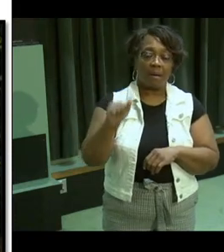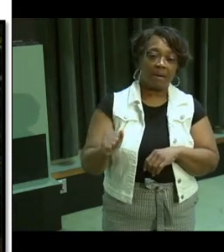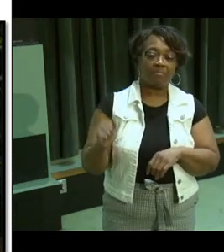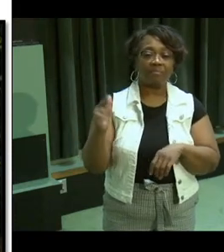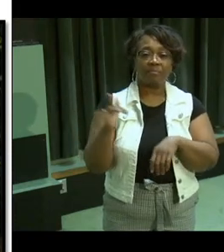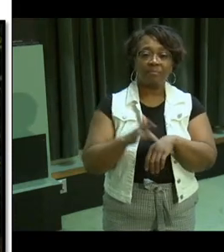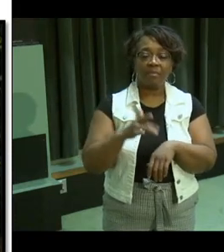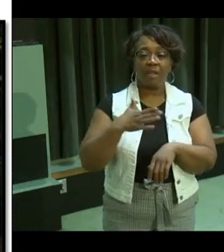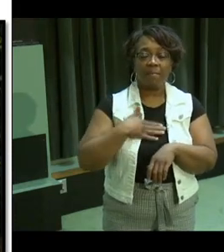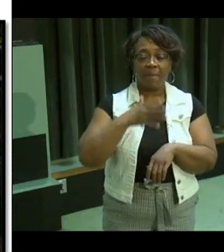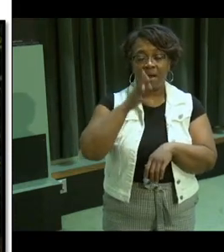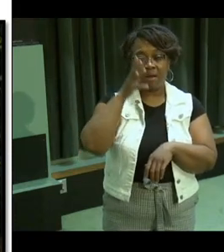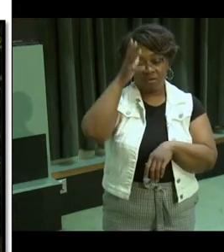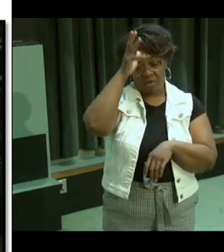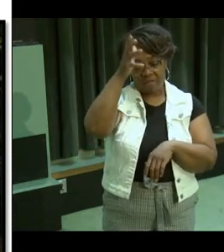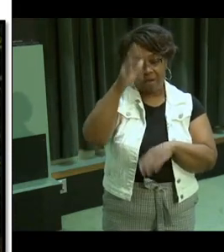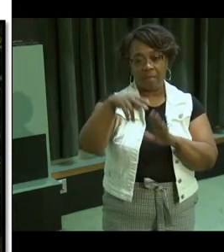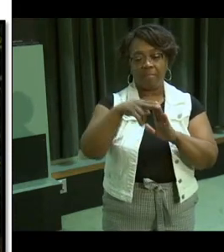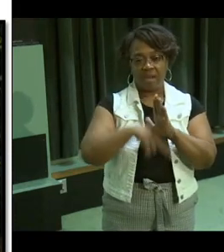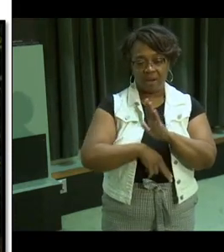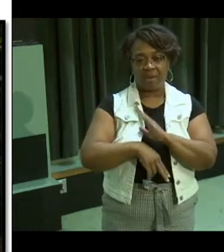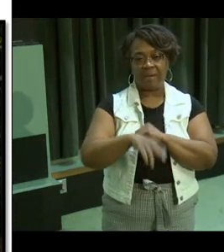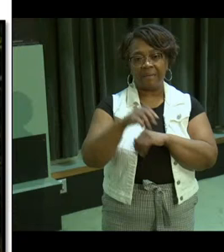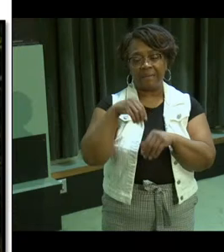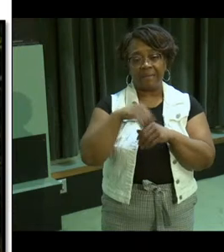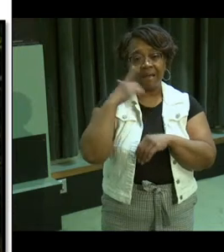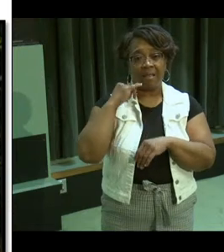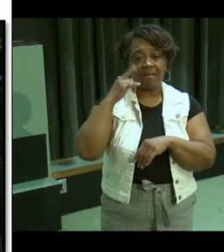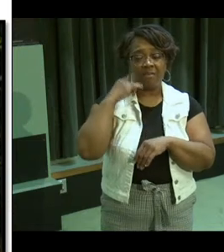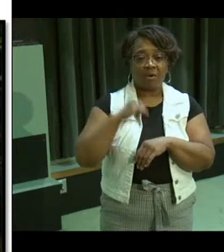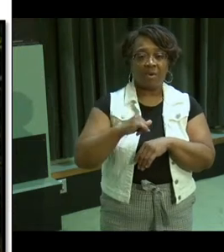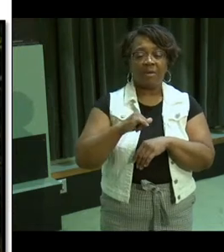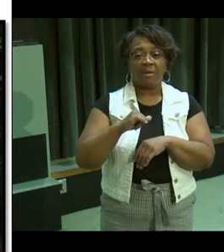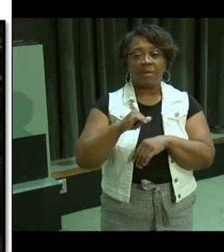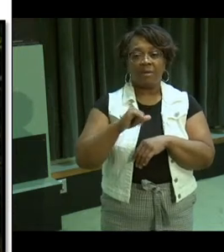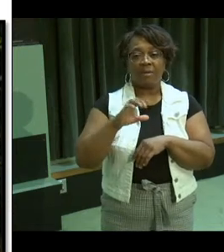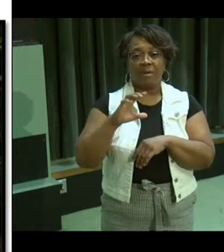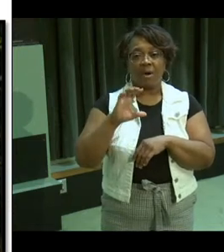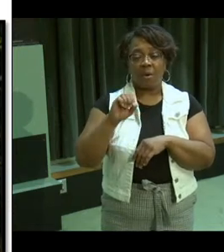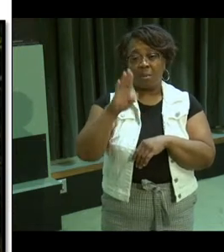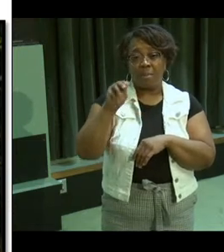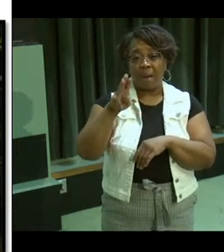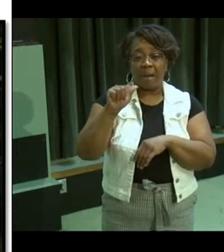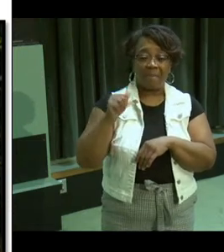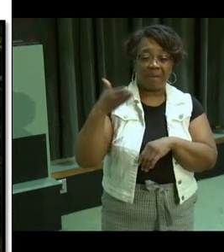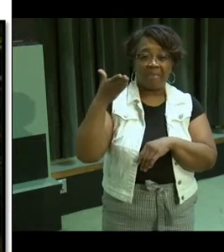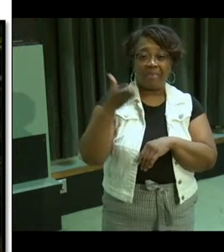where my grandfather's buried up in Keene, California, and he was